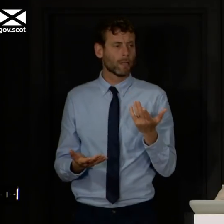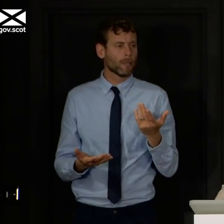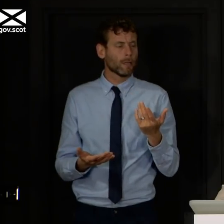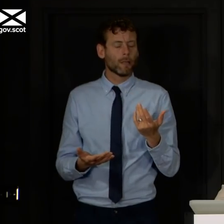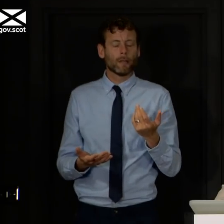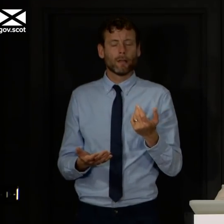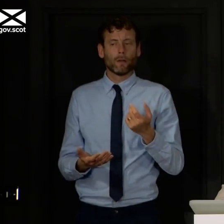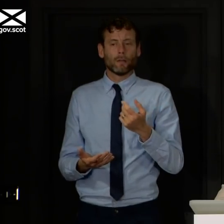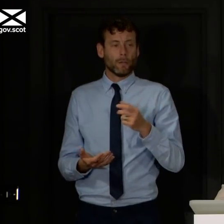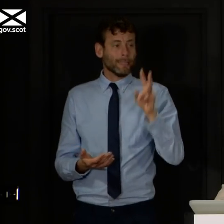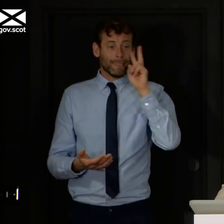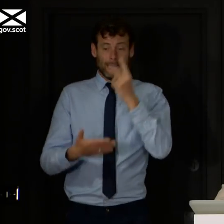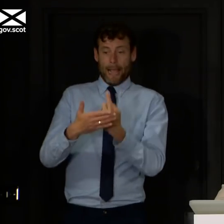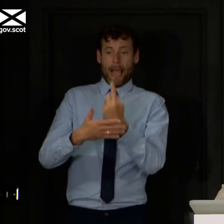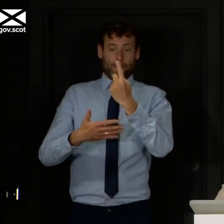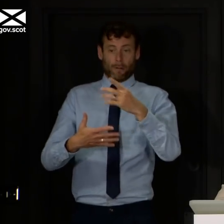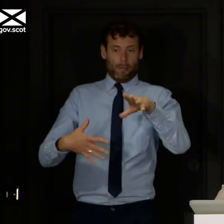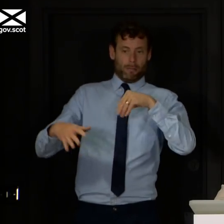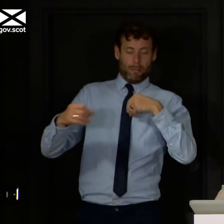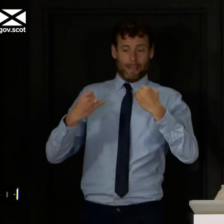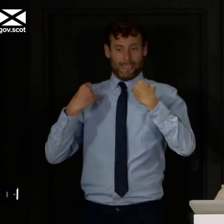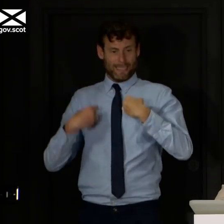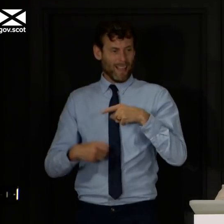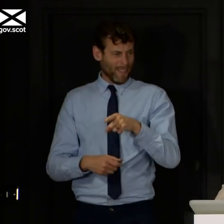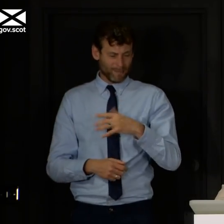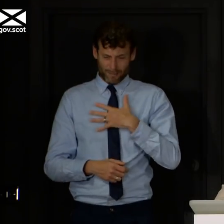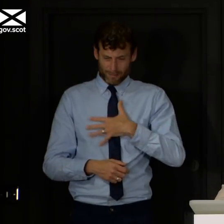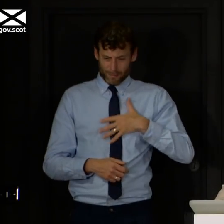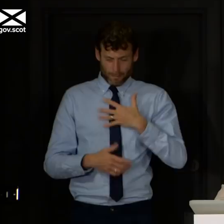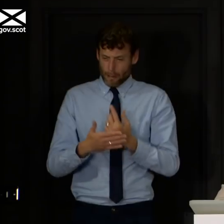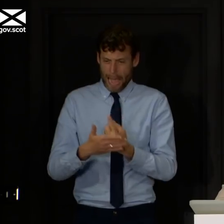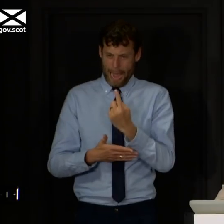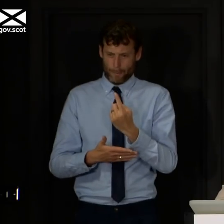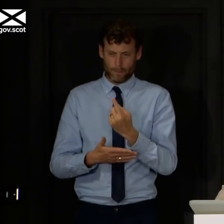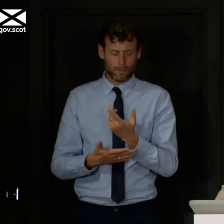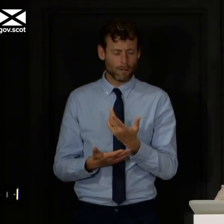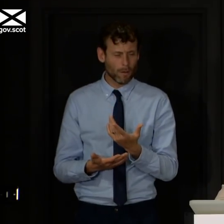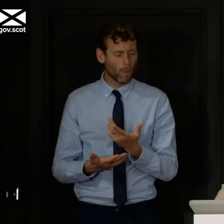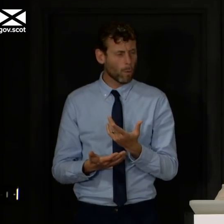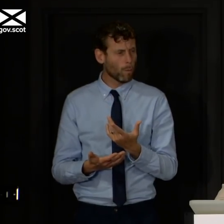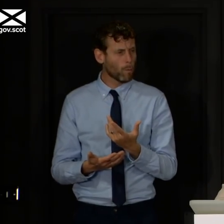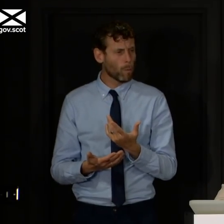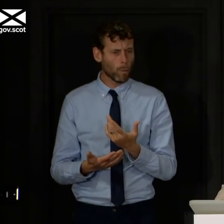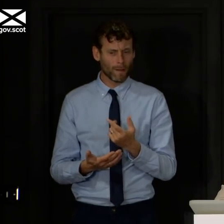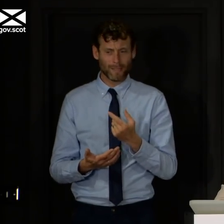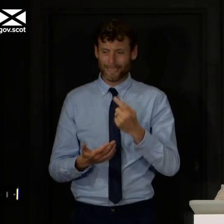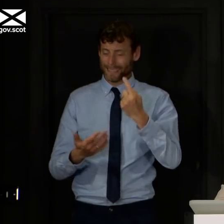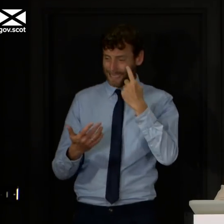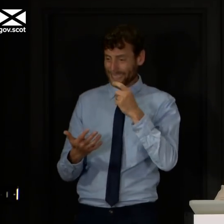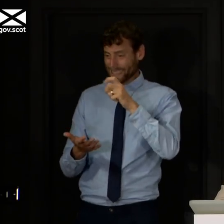has been undoubtedly the most upsetting aspect of a very upsetting crisis, that we have all